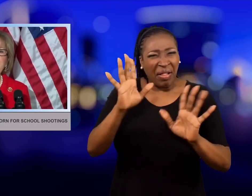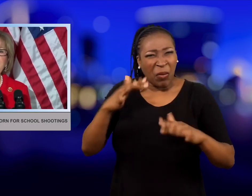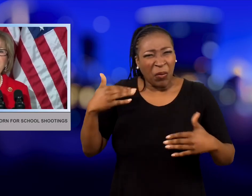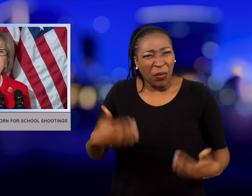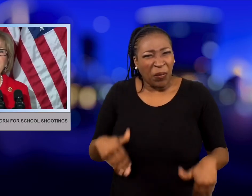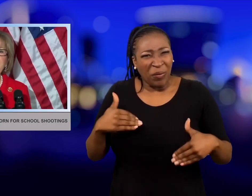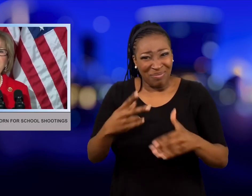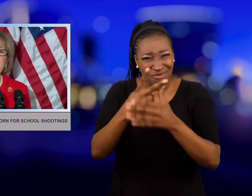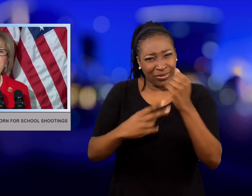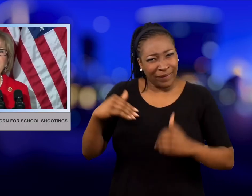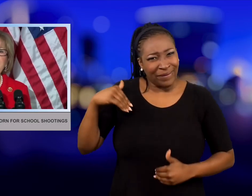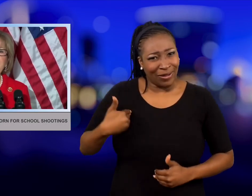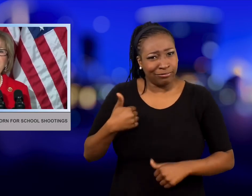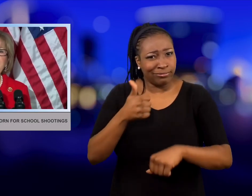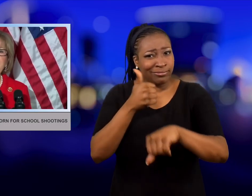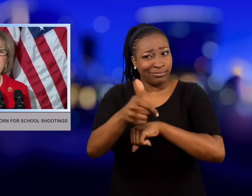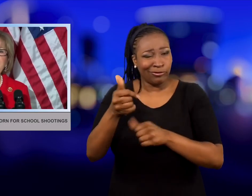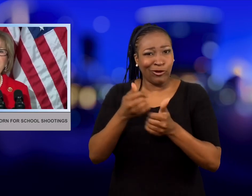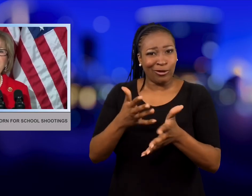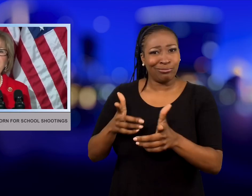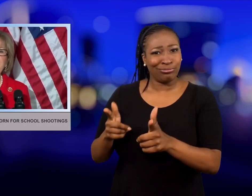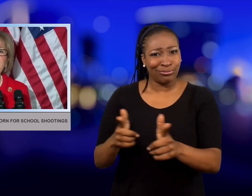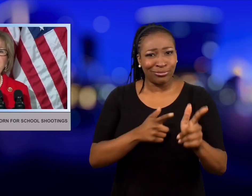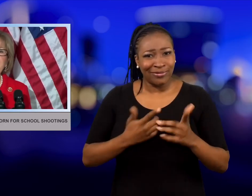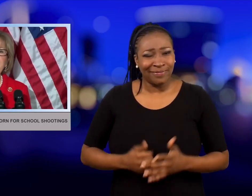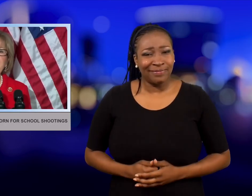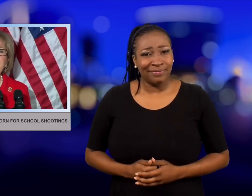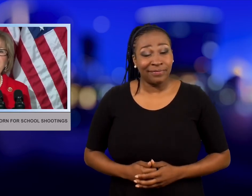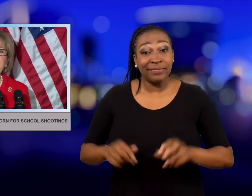partly to blame for the shootings.